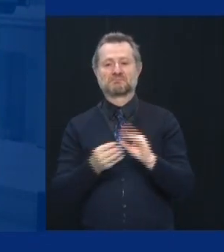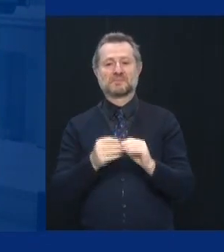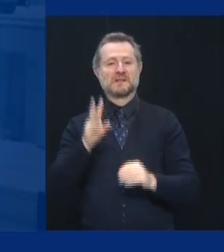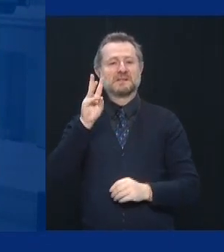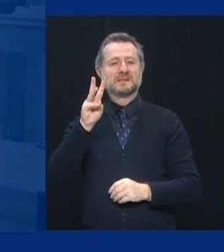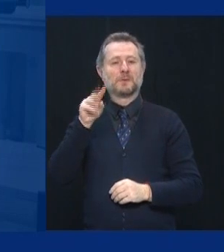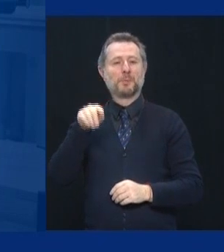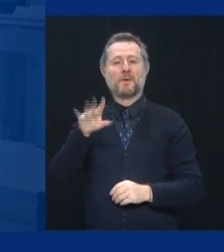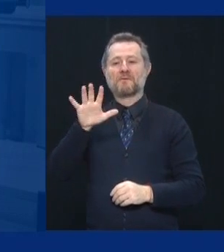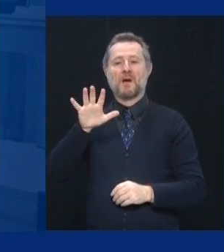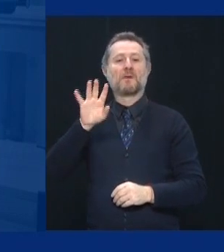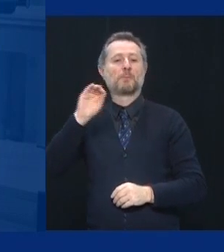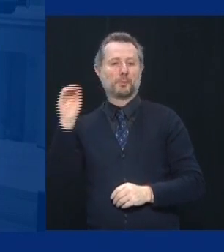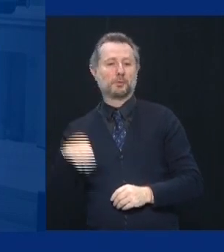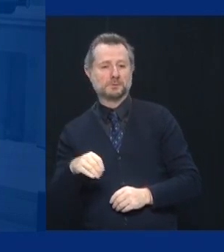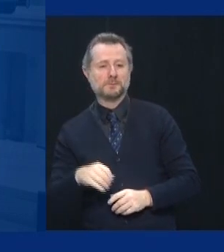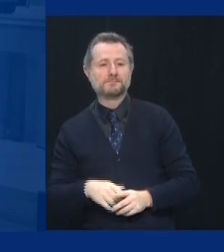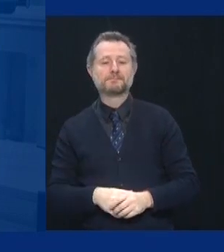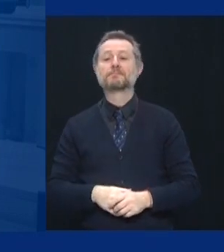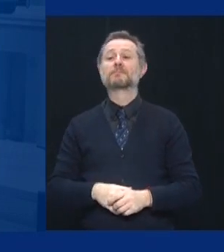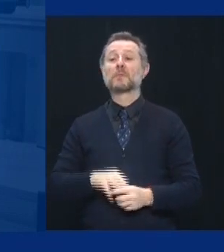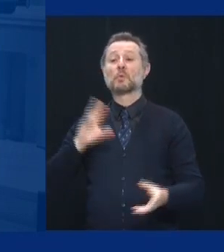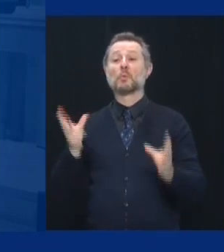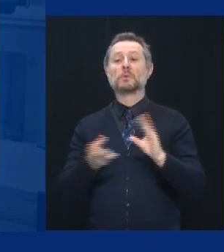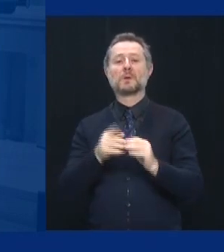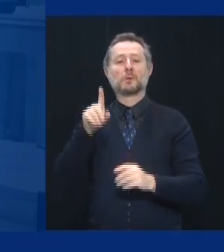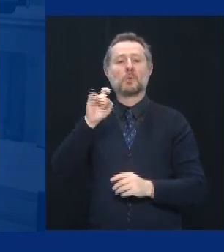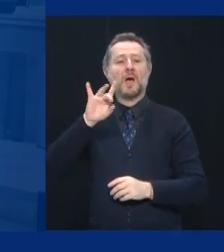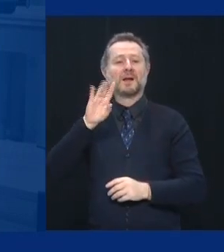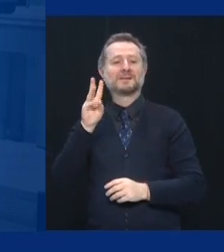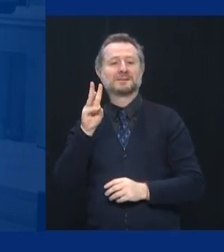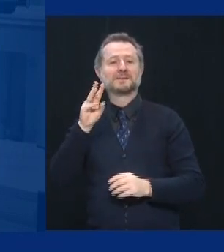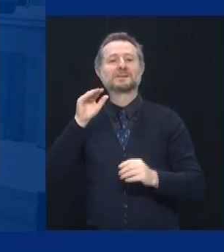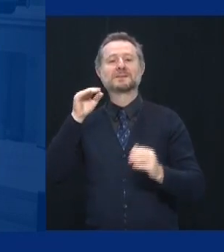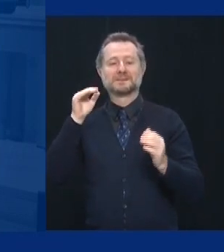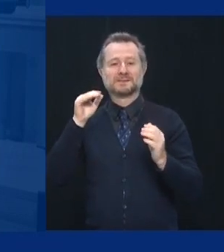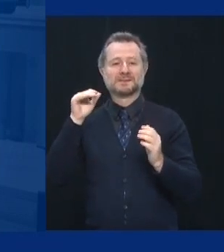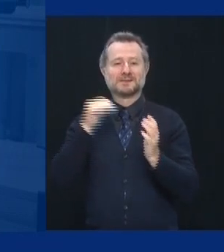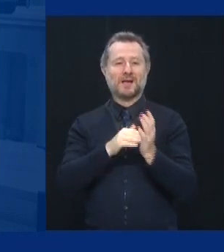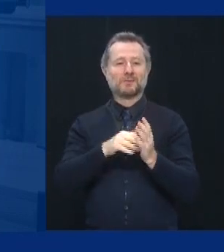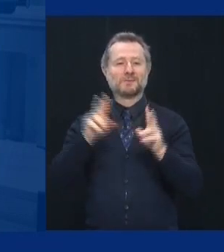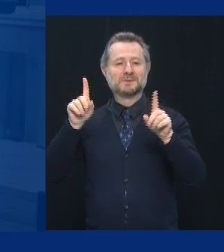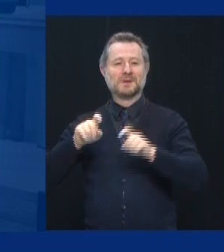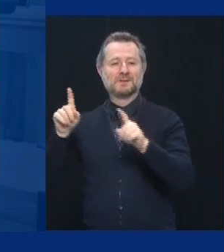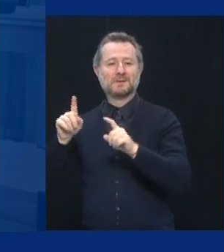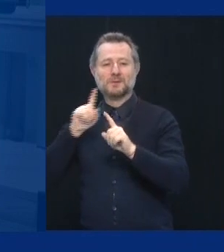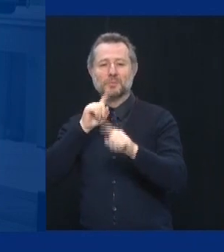BETTER, SO THEY CAN MAKE THEIR OWN DECISIONS. HOPEFULLY, THE RIGHT DECISIONS. POSITIVITY, 6.5.